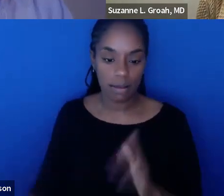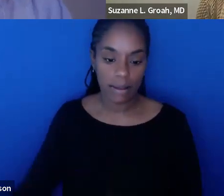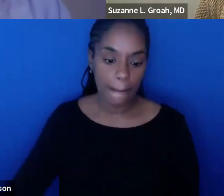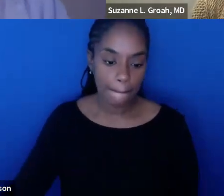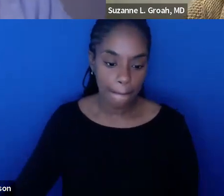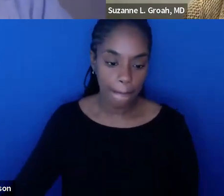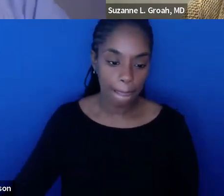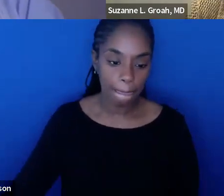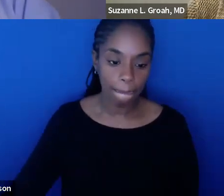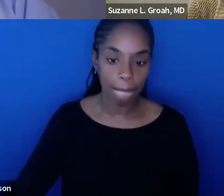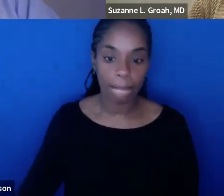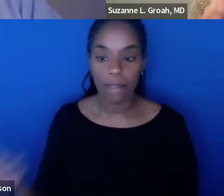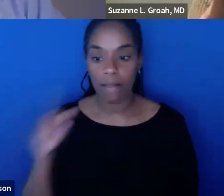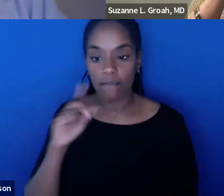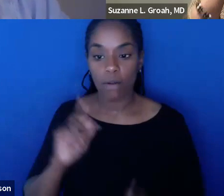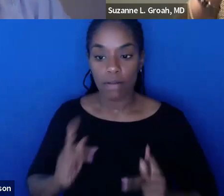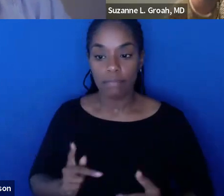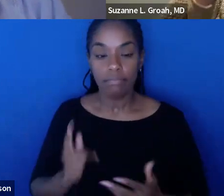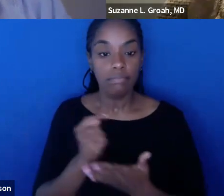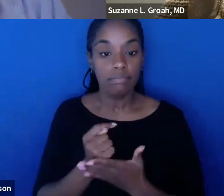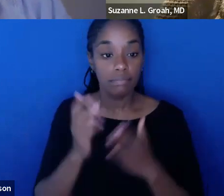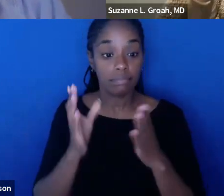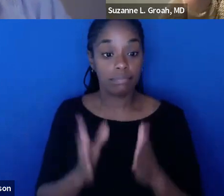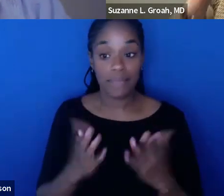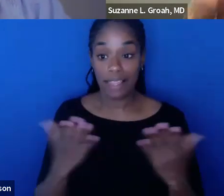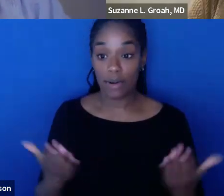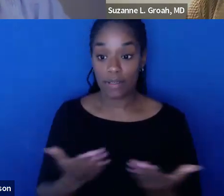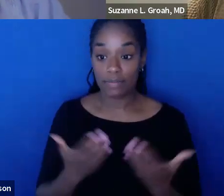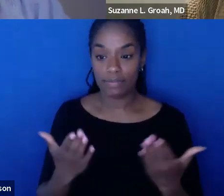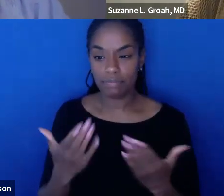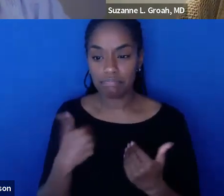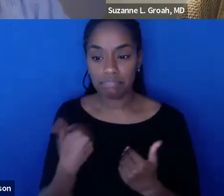Now, for the physical therapists that are tuning in, do you have any suggestions